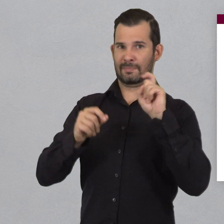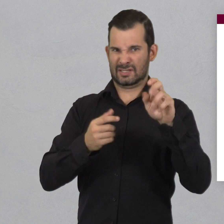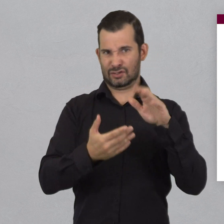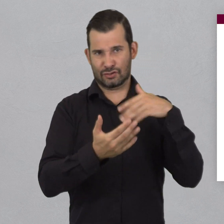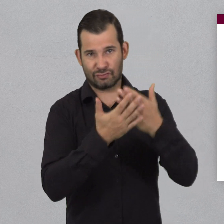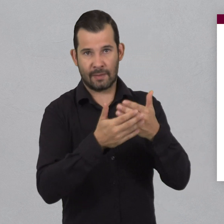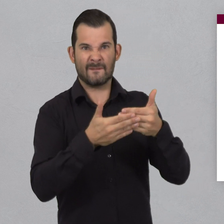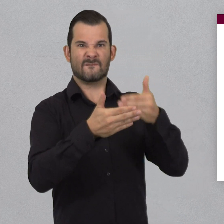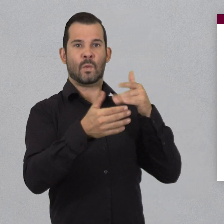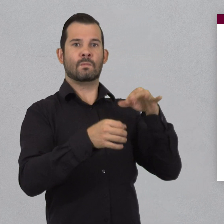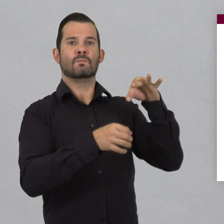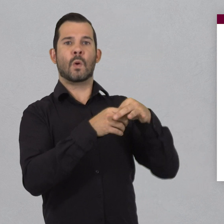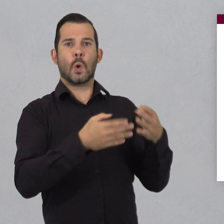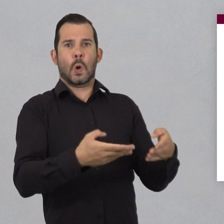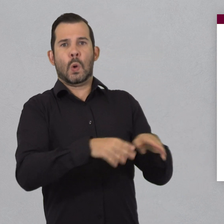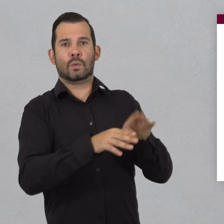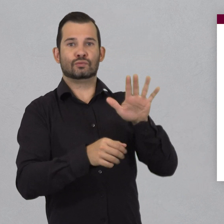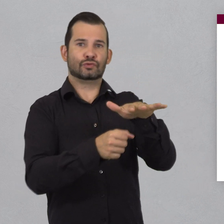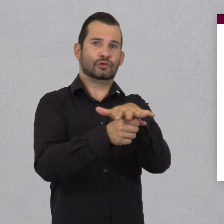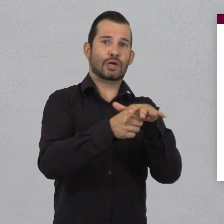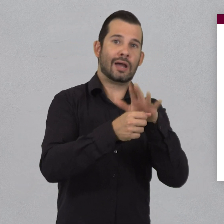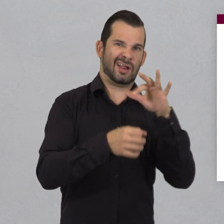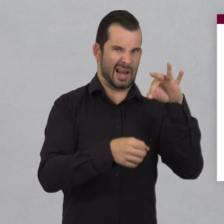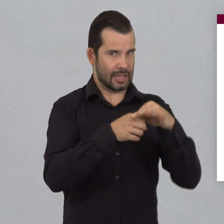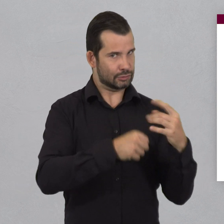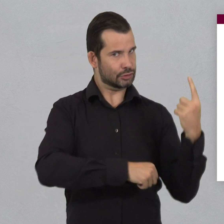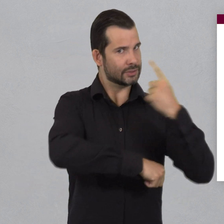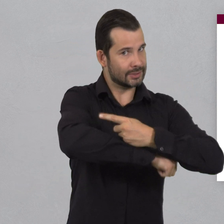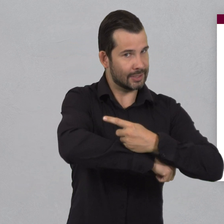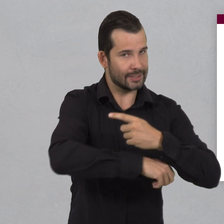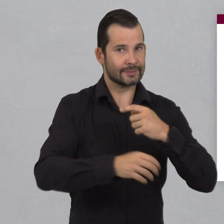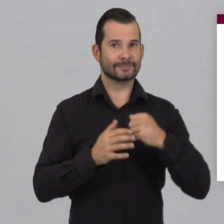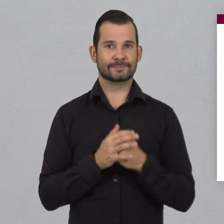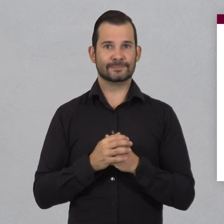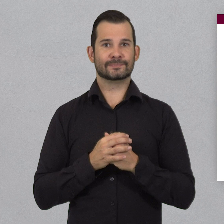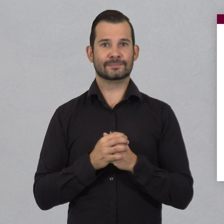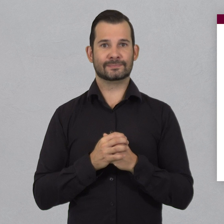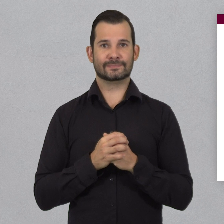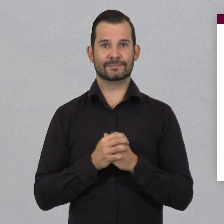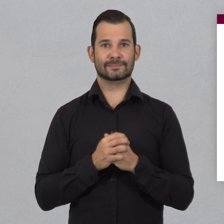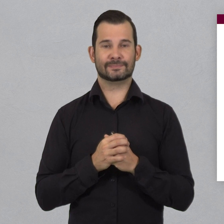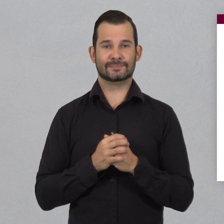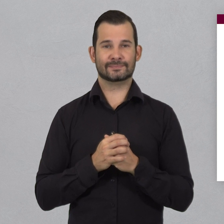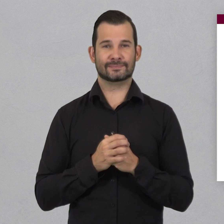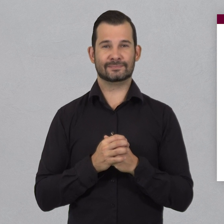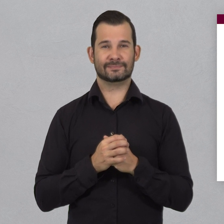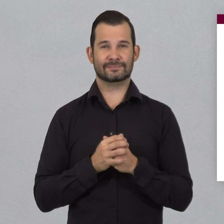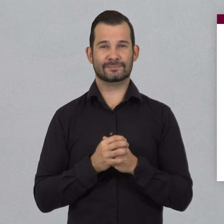your special ballot must arrive before the polls close in your riding on election day.